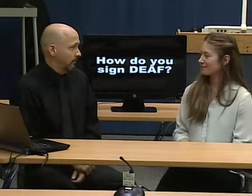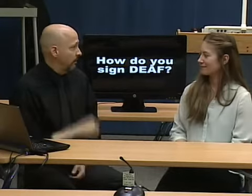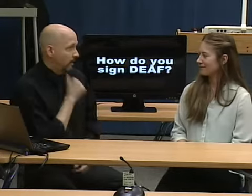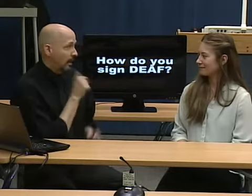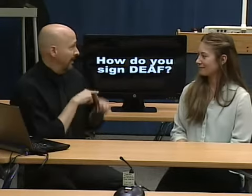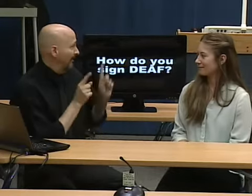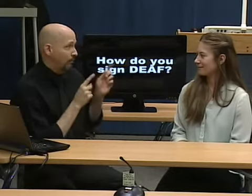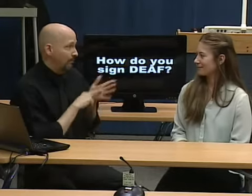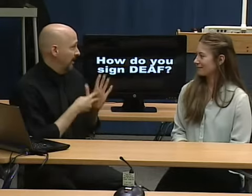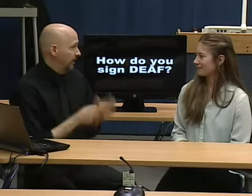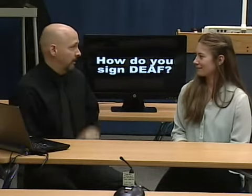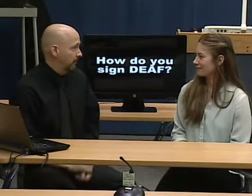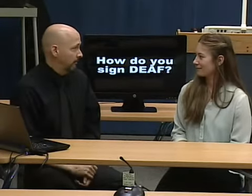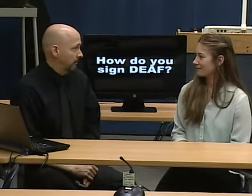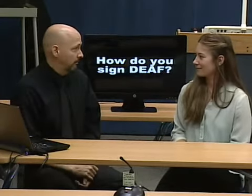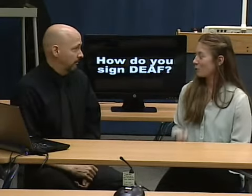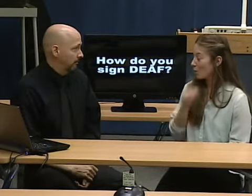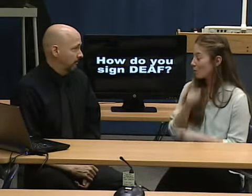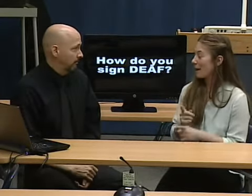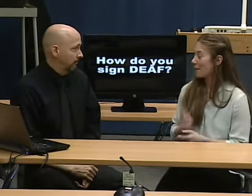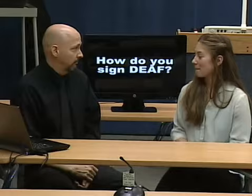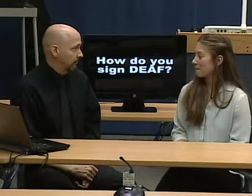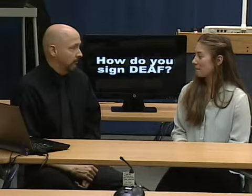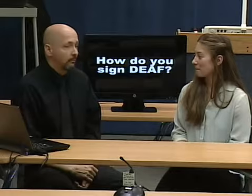They don't have different meanings? Correct.